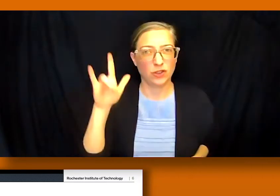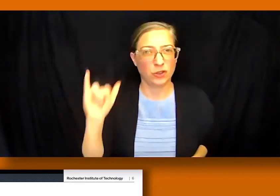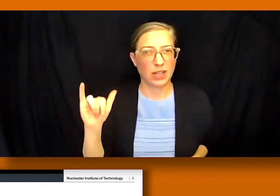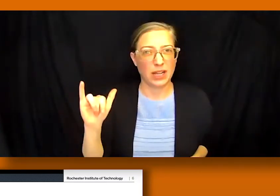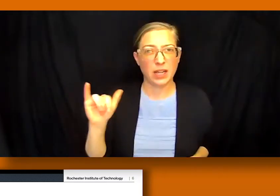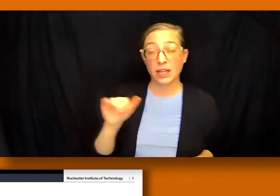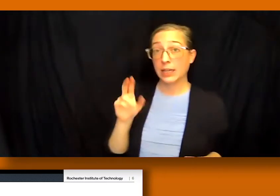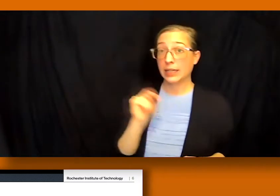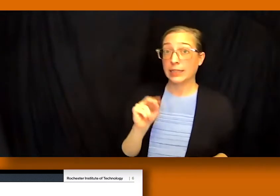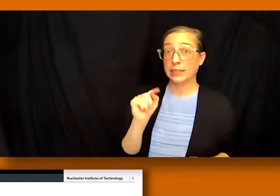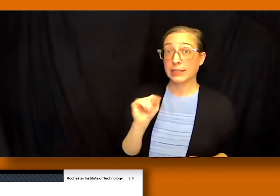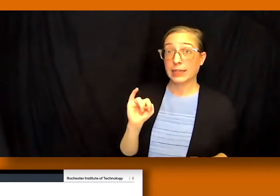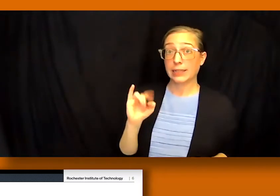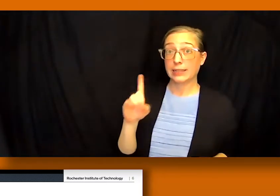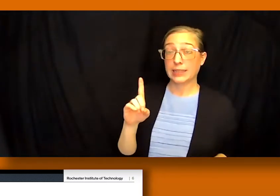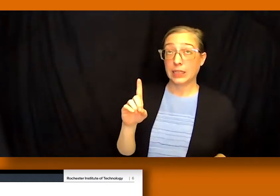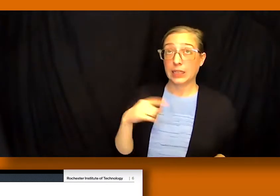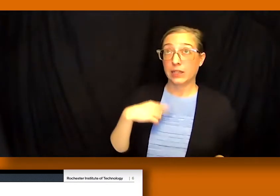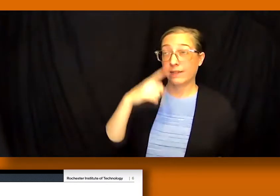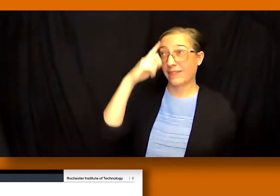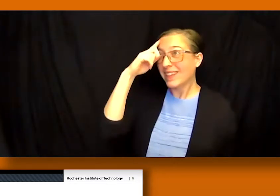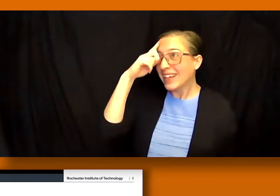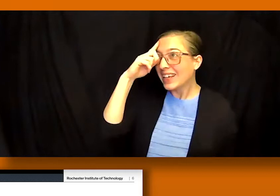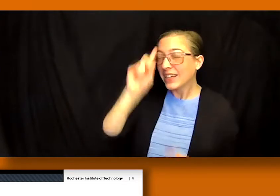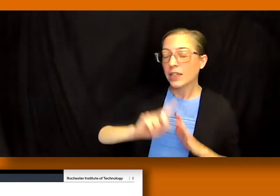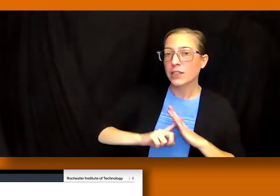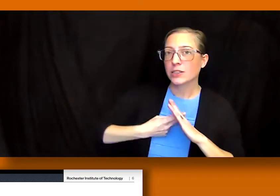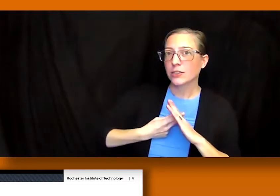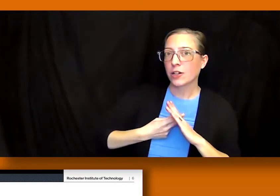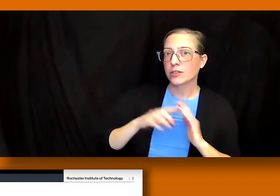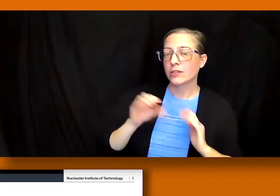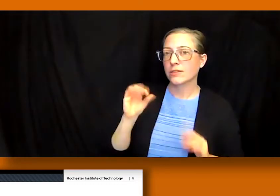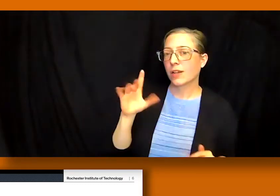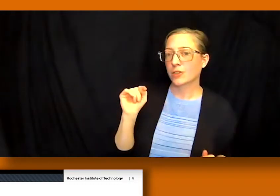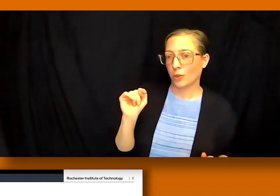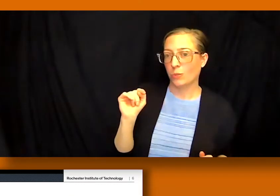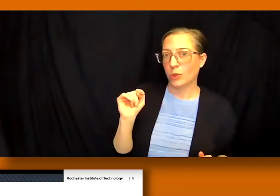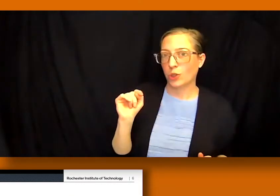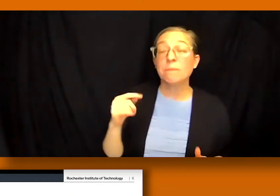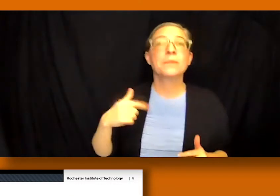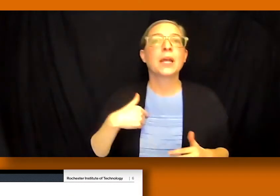is in October, um... But, so I'll try to plan those accordingly.